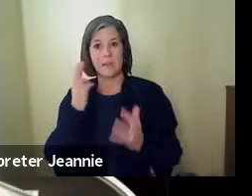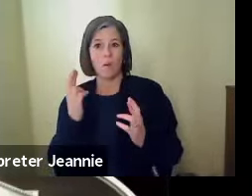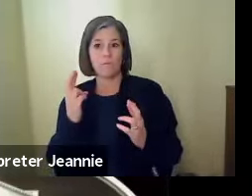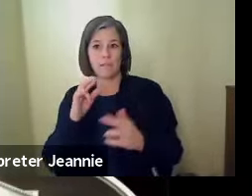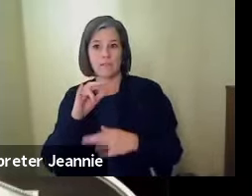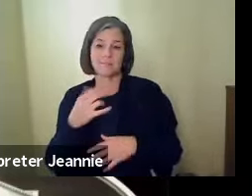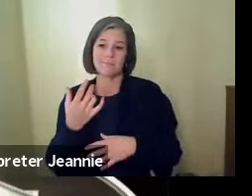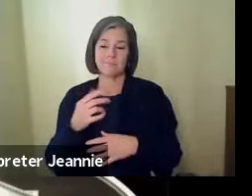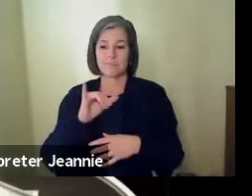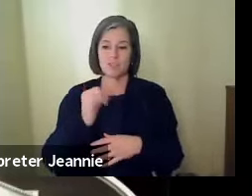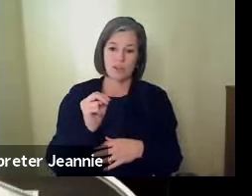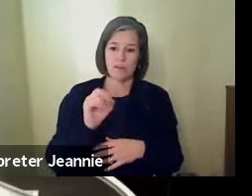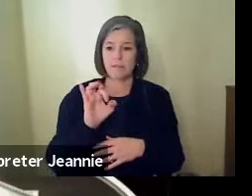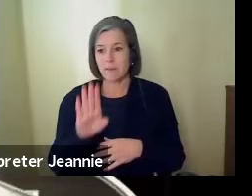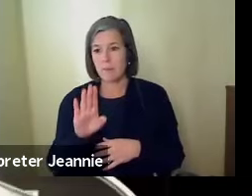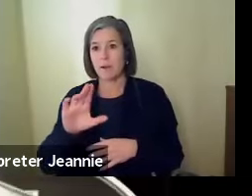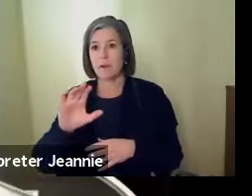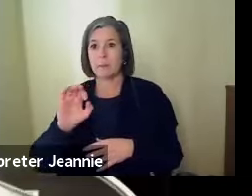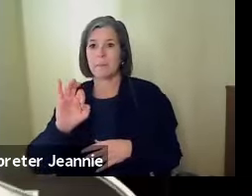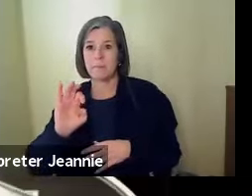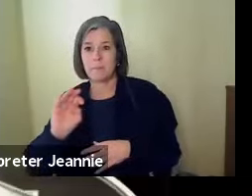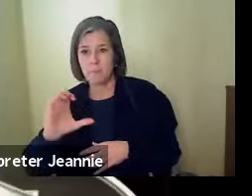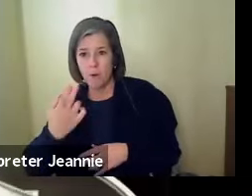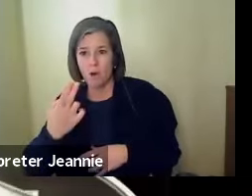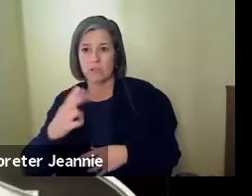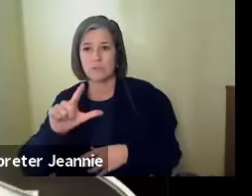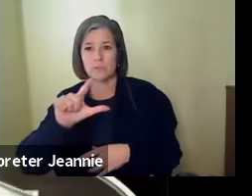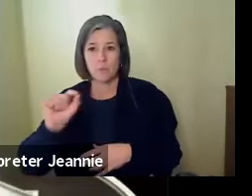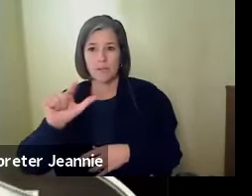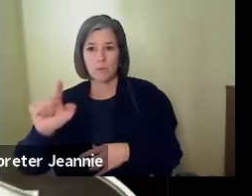but those are still going through that vetting process as Phase 3 clinical trials to know